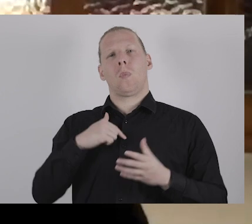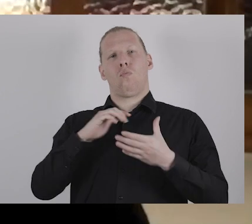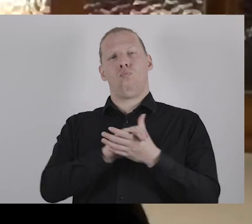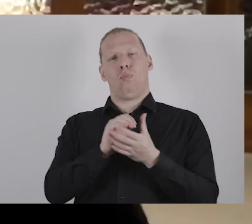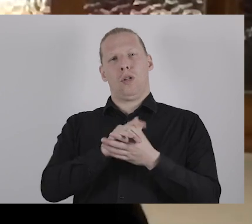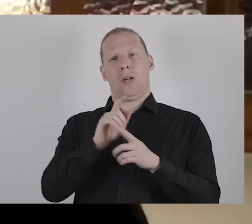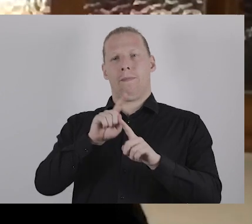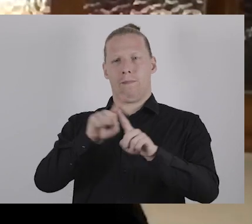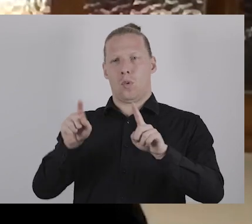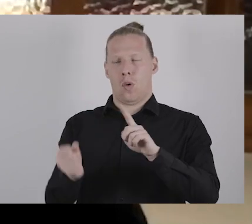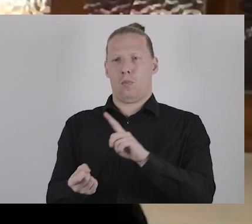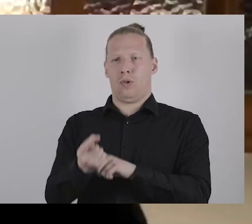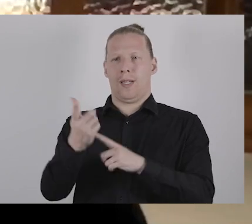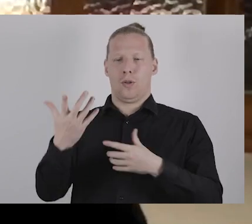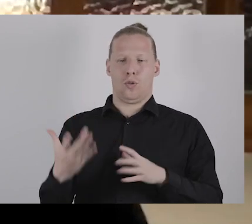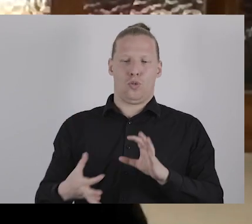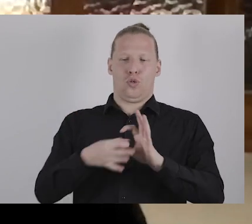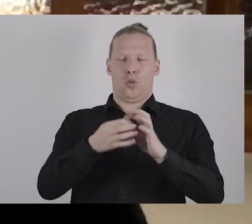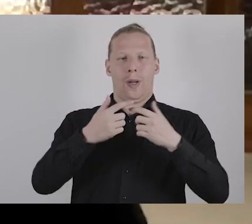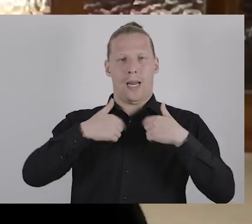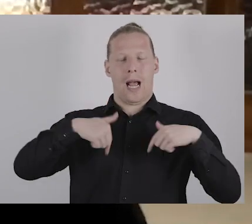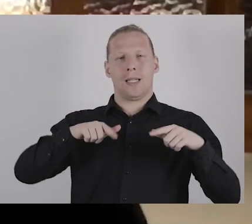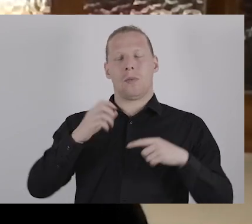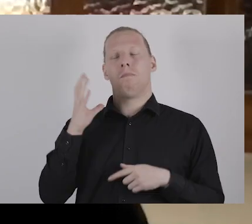and for us to join you on this wonderful occasion of celebration.